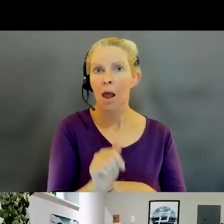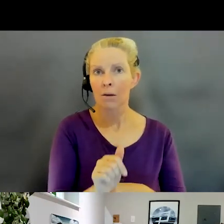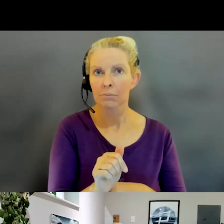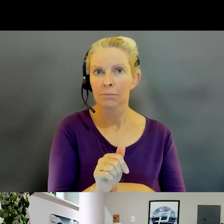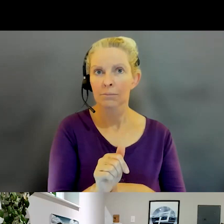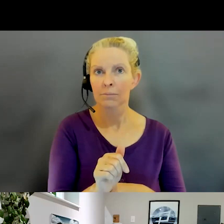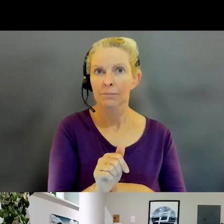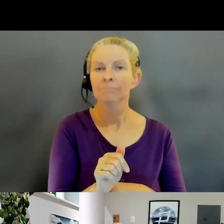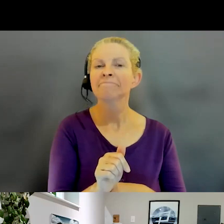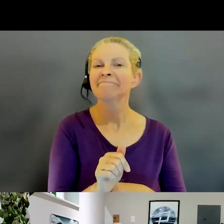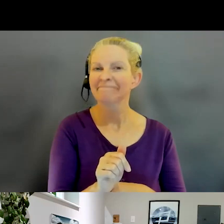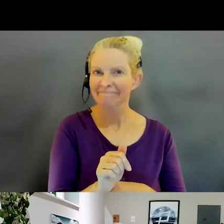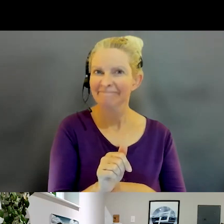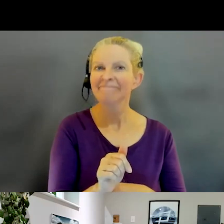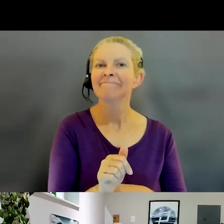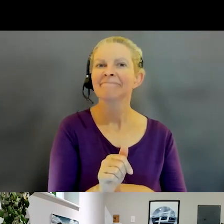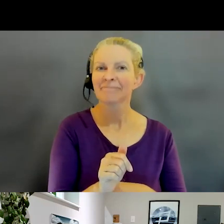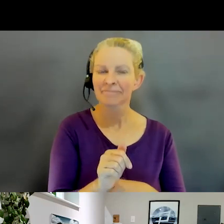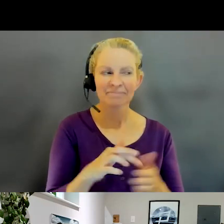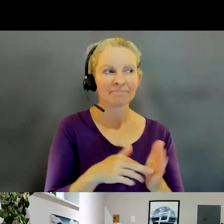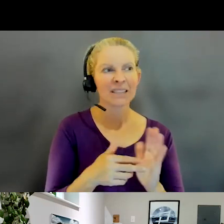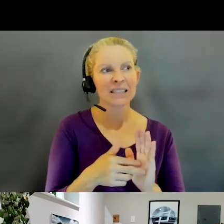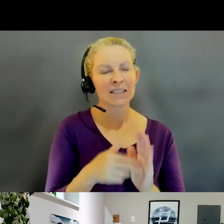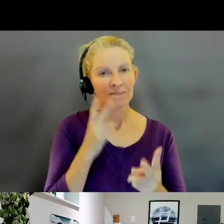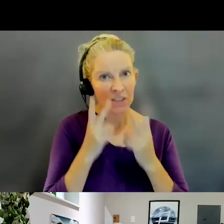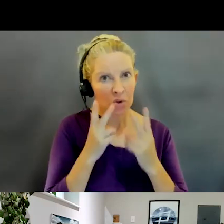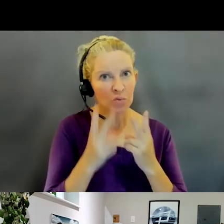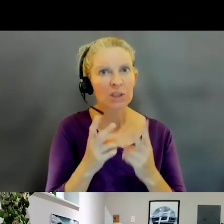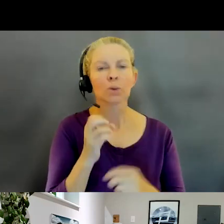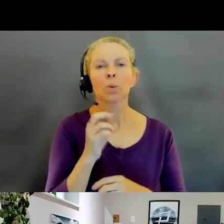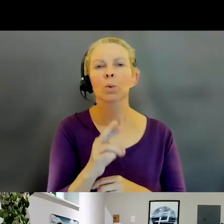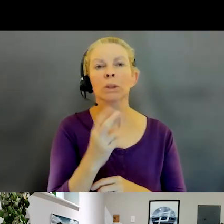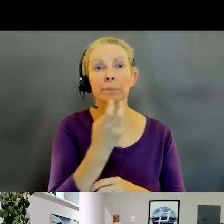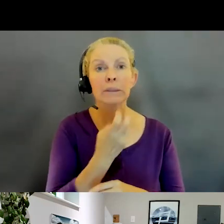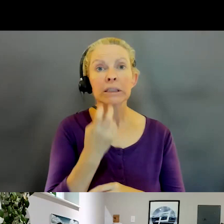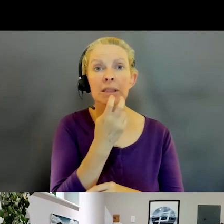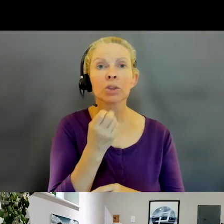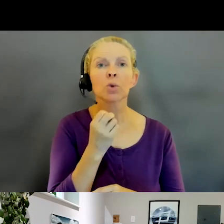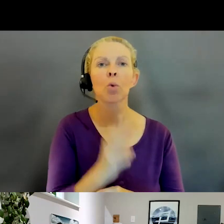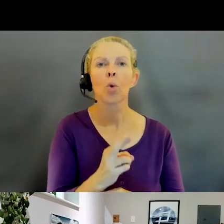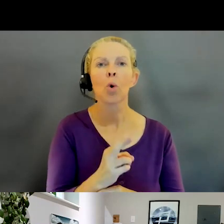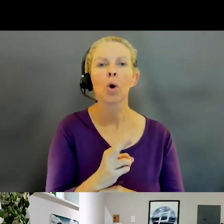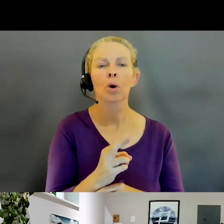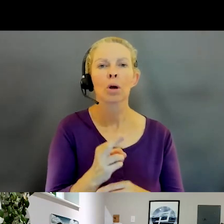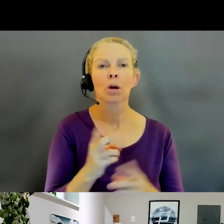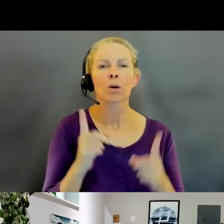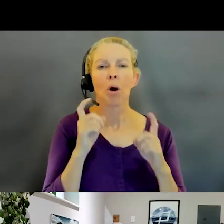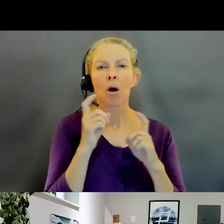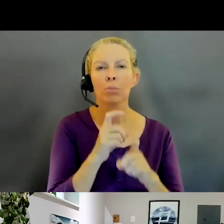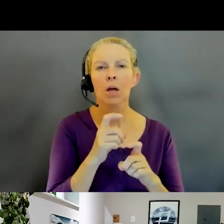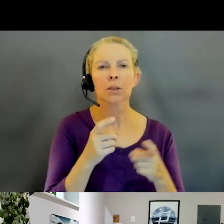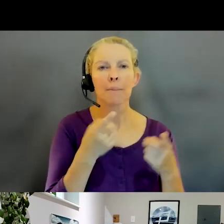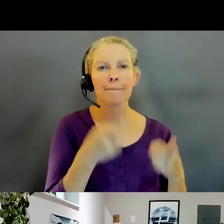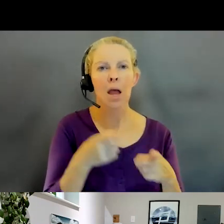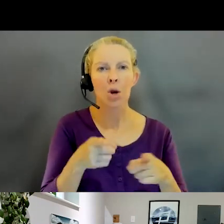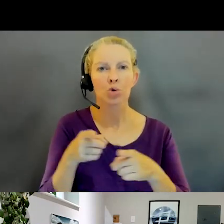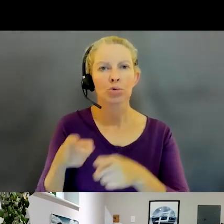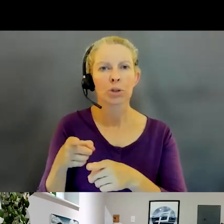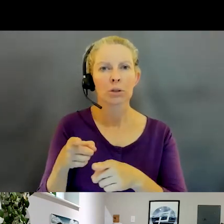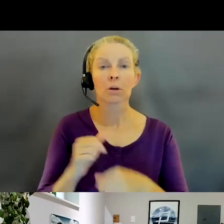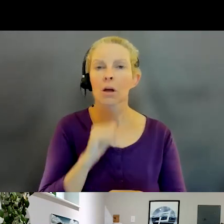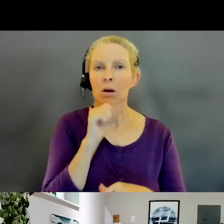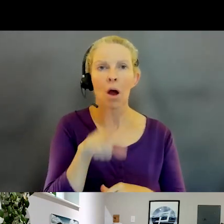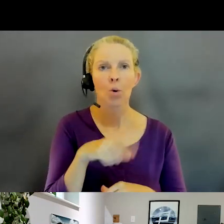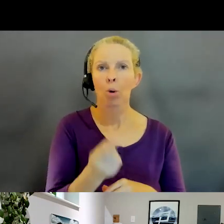that was visual or speech or looking at complex patterns. It is not just simple automation,